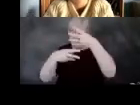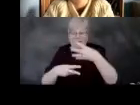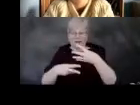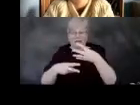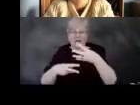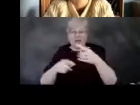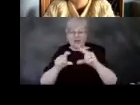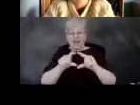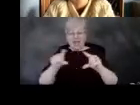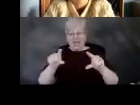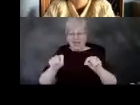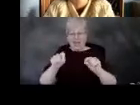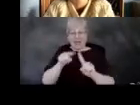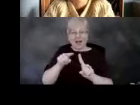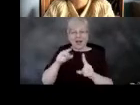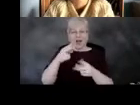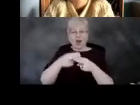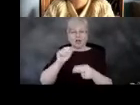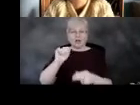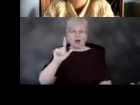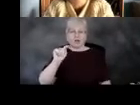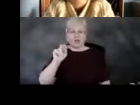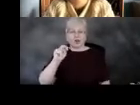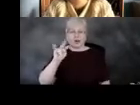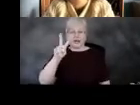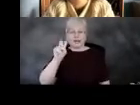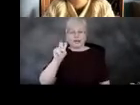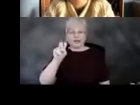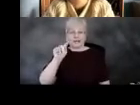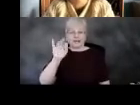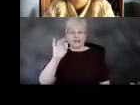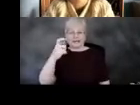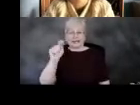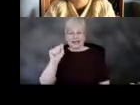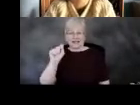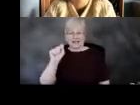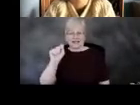17:27:43 text. That is so that anyone who has a screen reading device, if you are blind